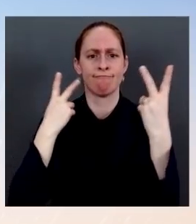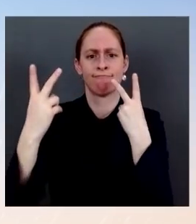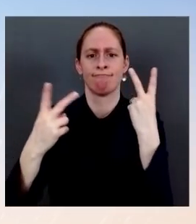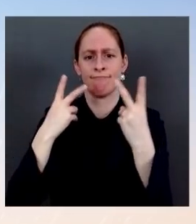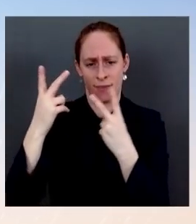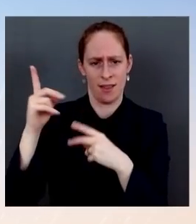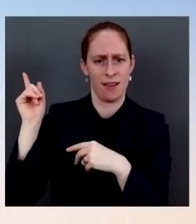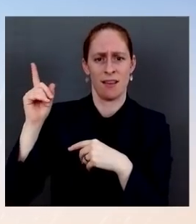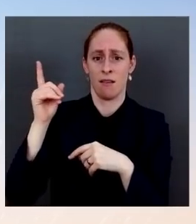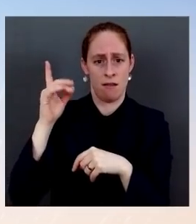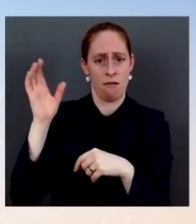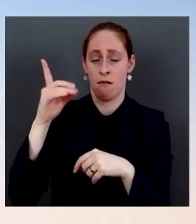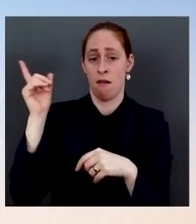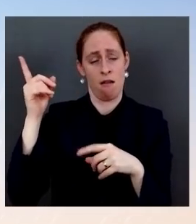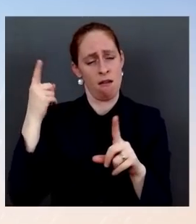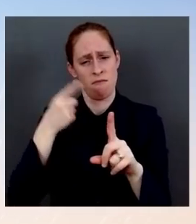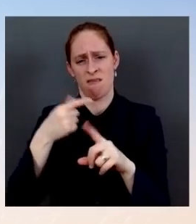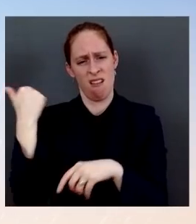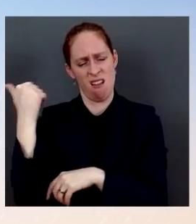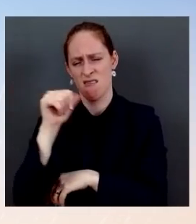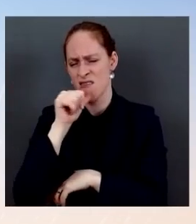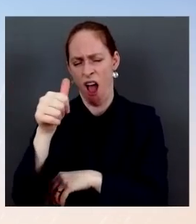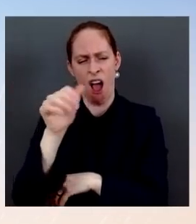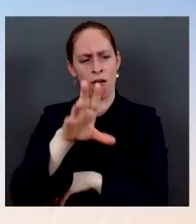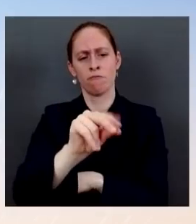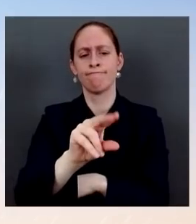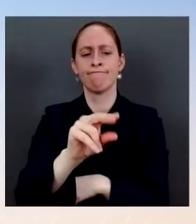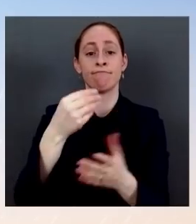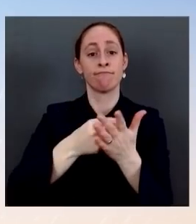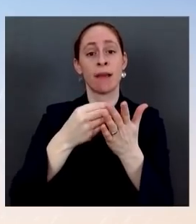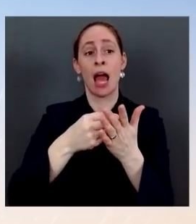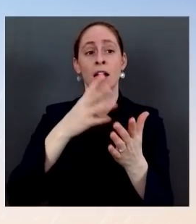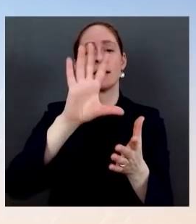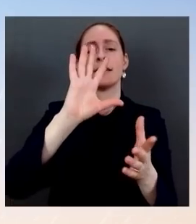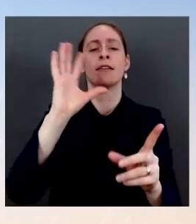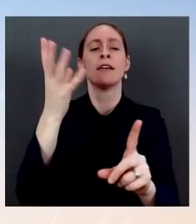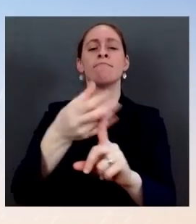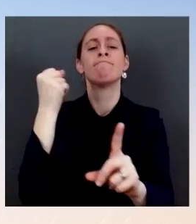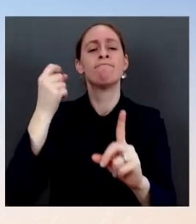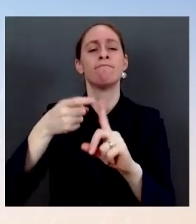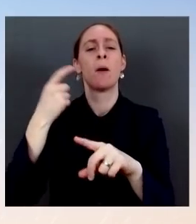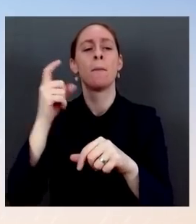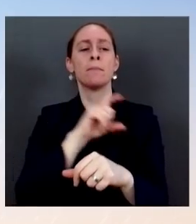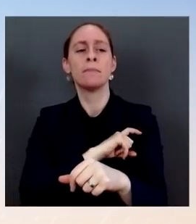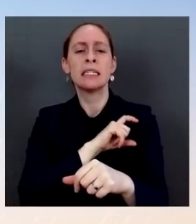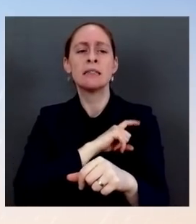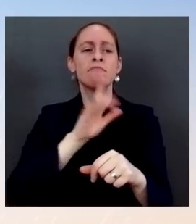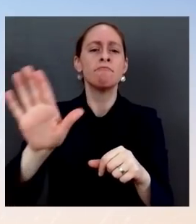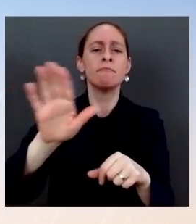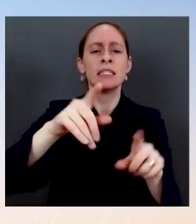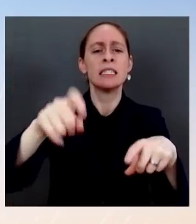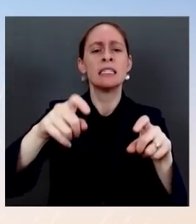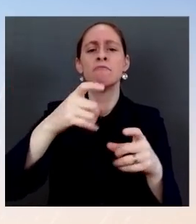and ensuring that police departments and community policing programs have exactly what they need. Go ahead. The Press: Yeah, I want to follow up on Alex's question